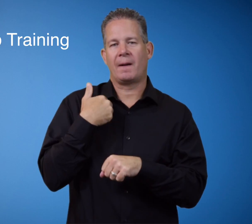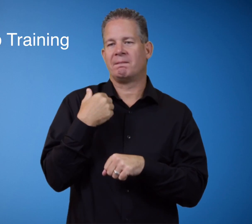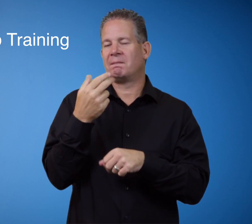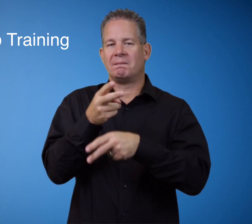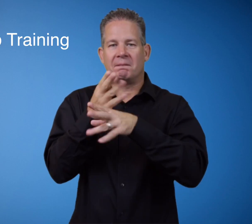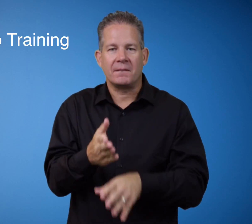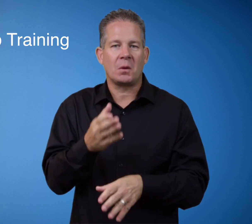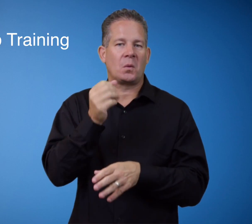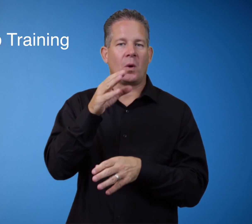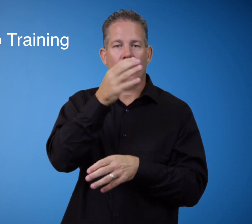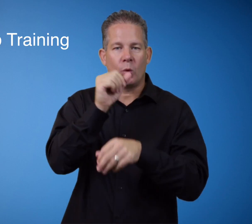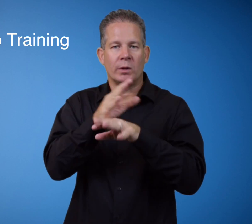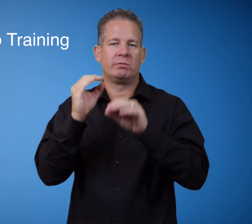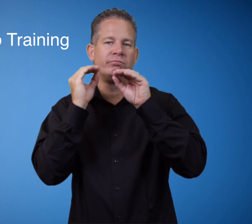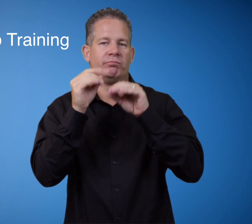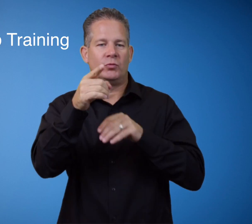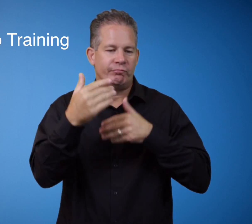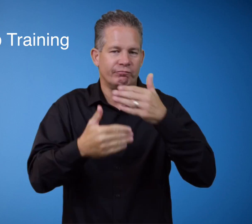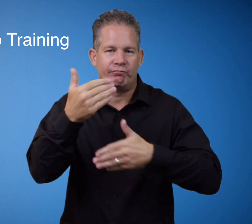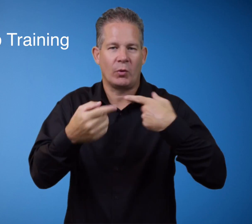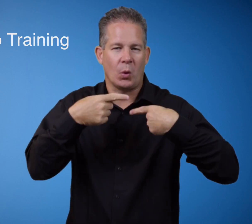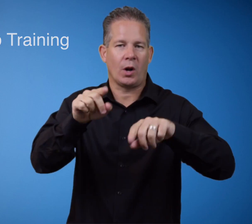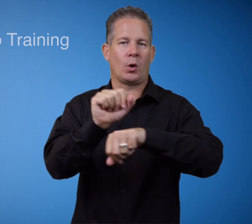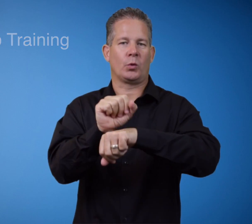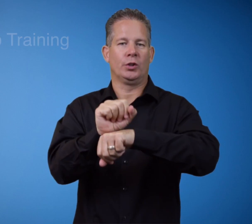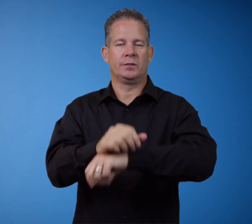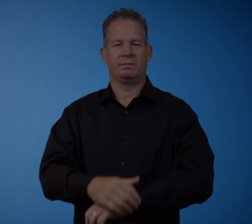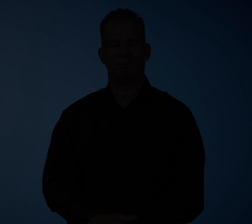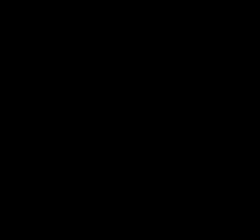This can be from your supervisor or a coworker to teach you the processes while you work.